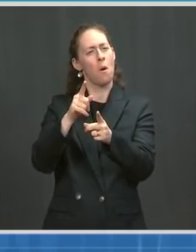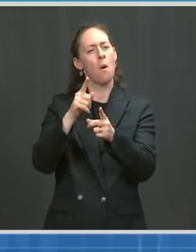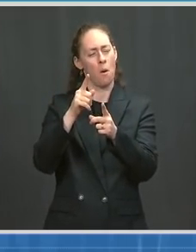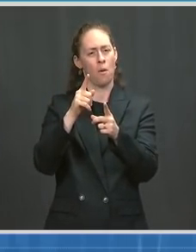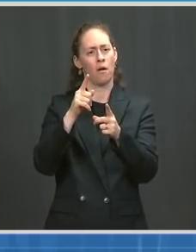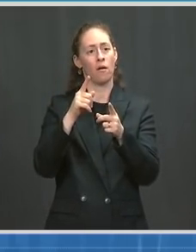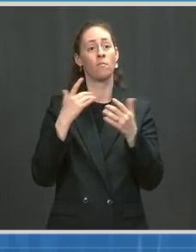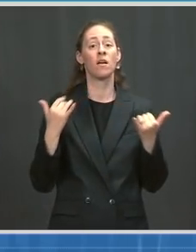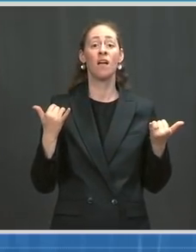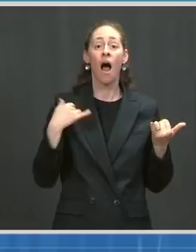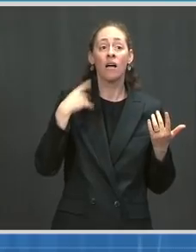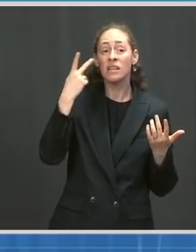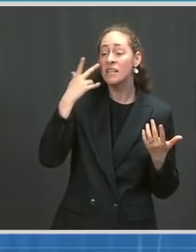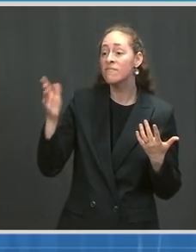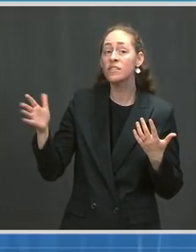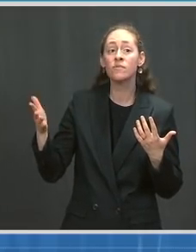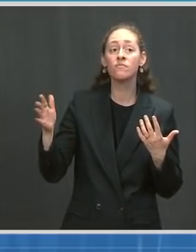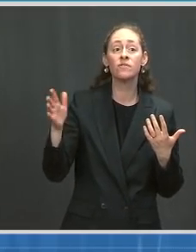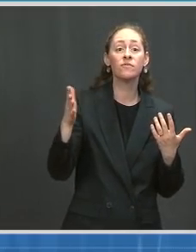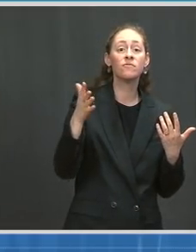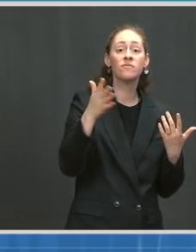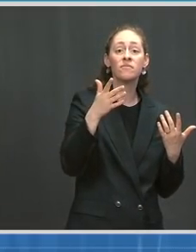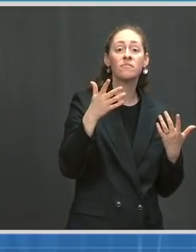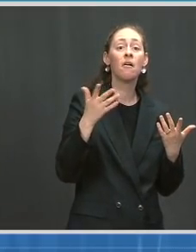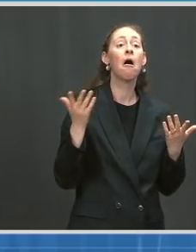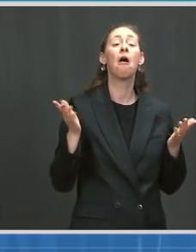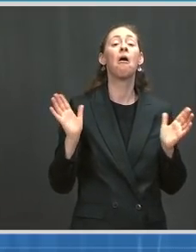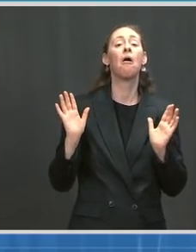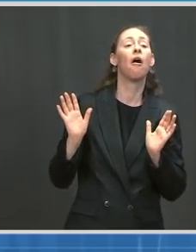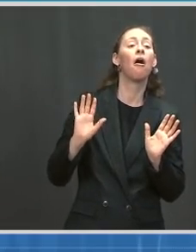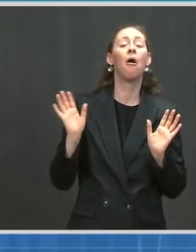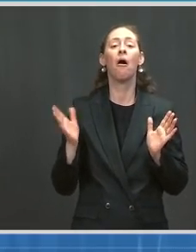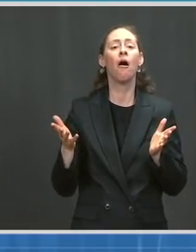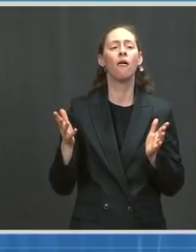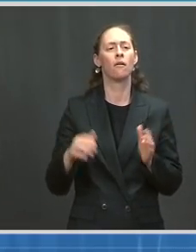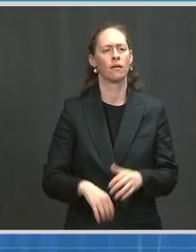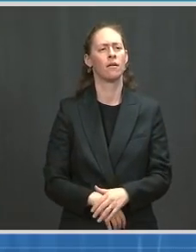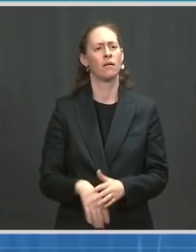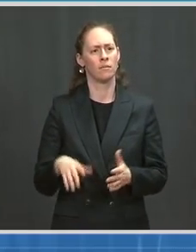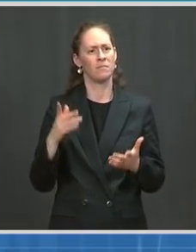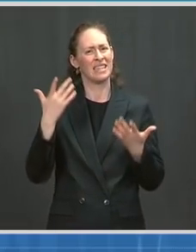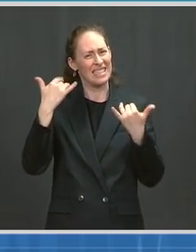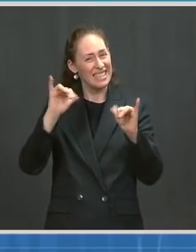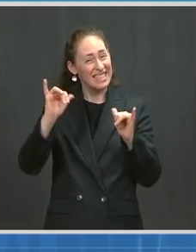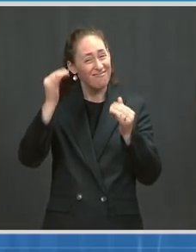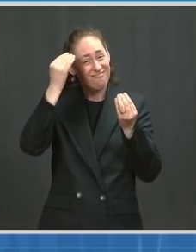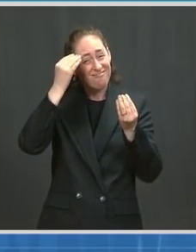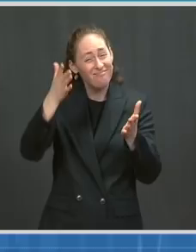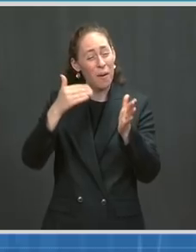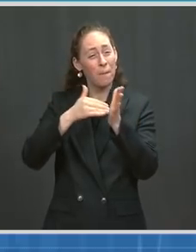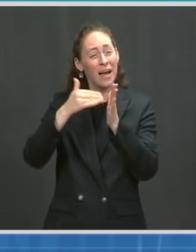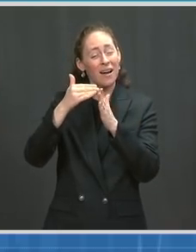if people do not get fully vaccinated; the millions who are out there who still need to -- then we will still be at risk, potentially,